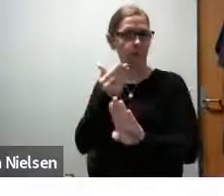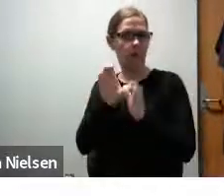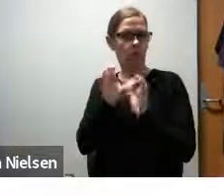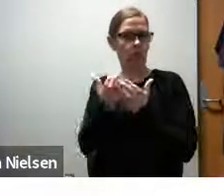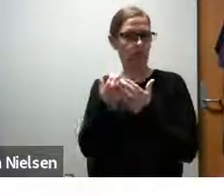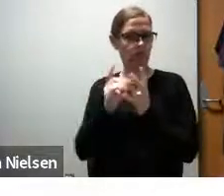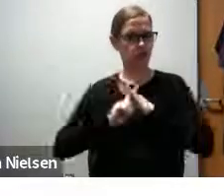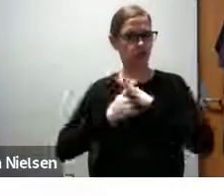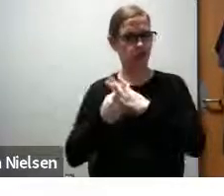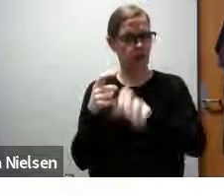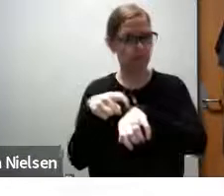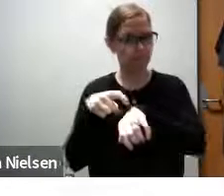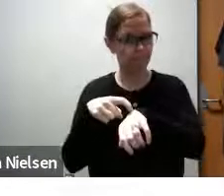Holes are great feature.